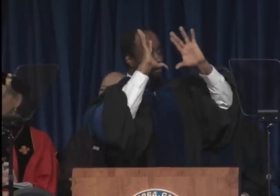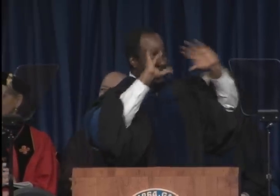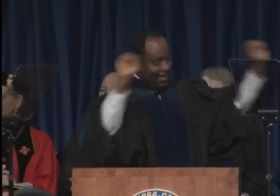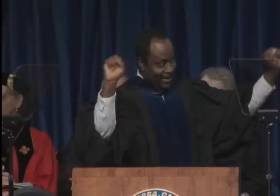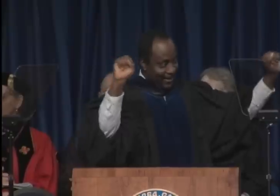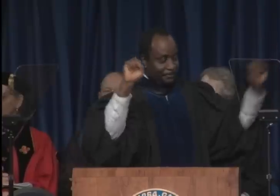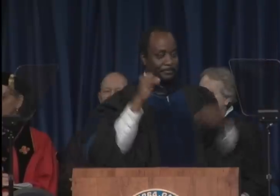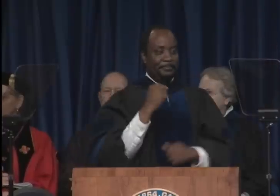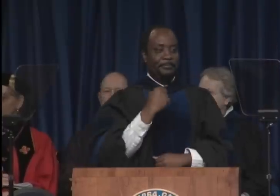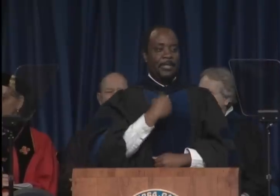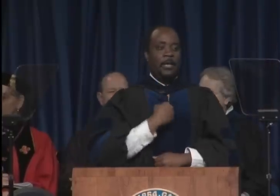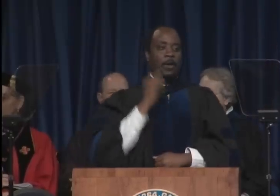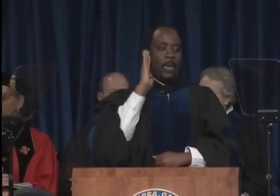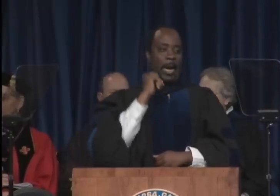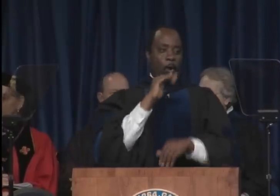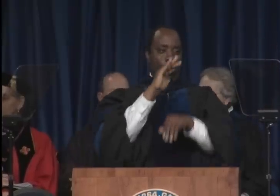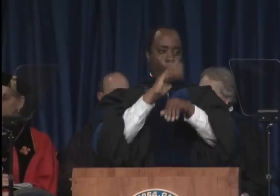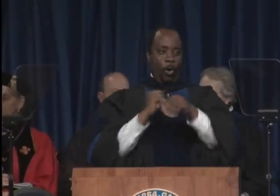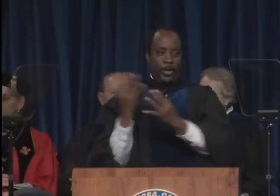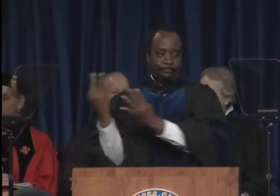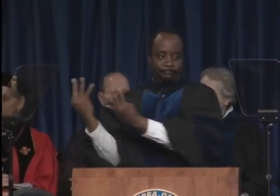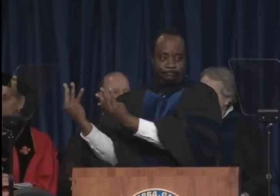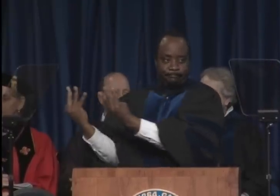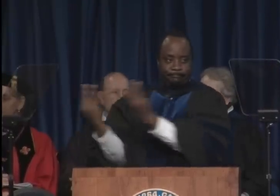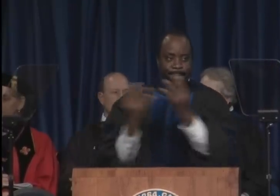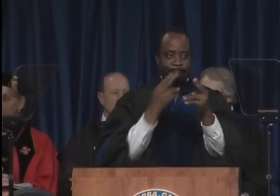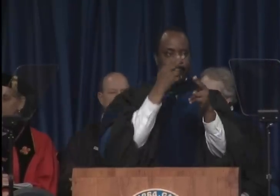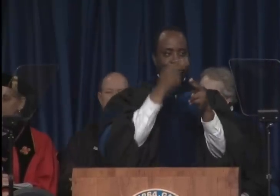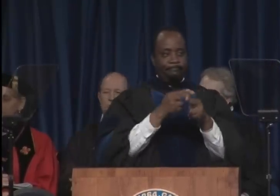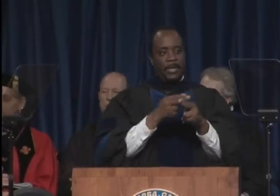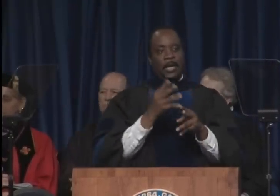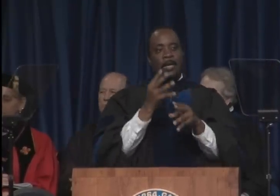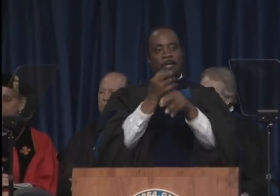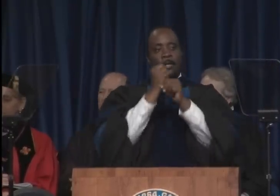Mr. President, I will now call forward the recipients